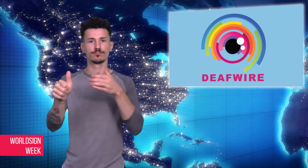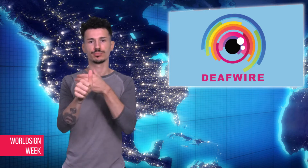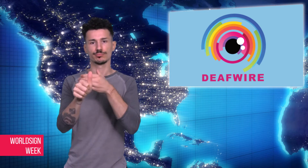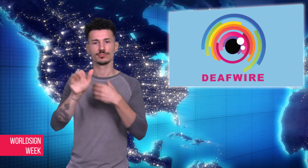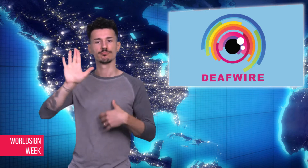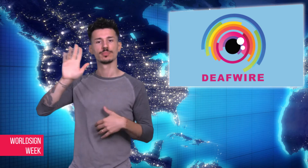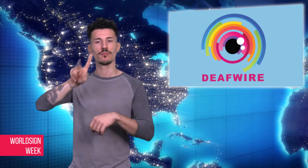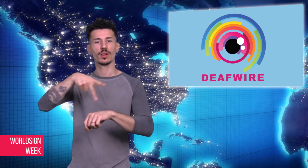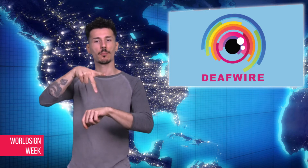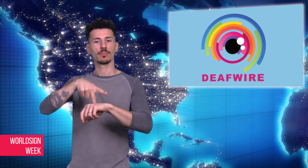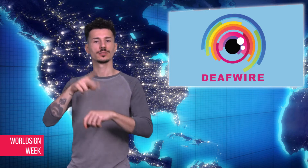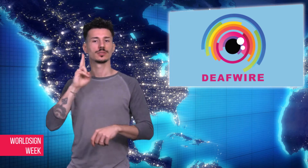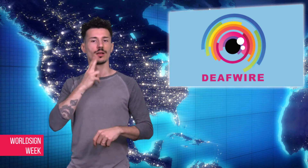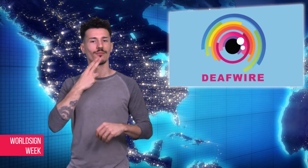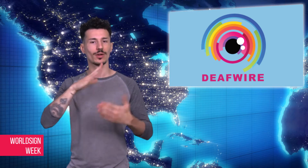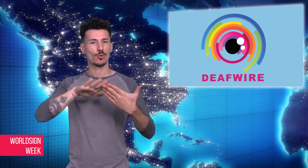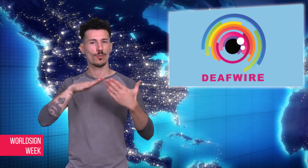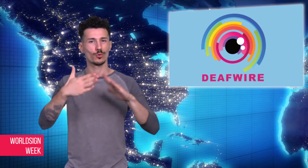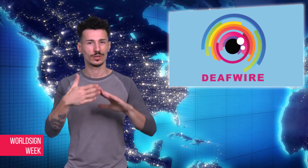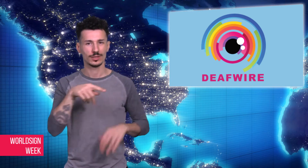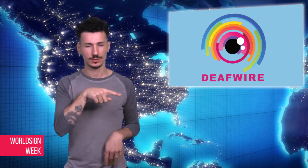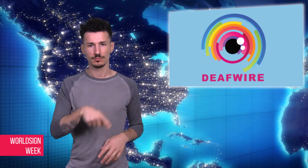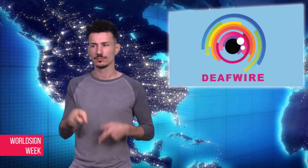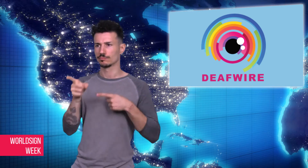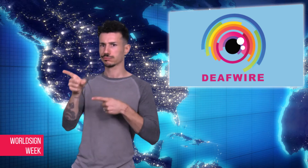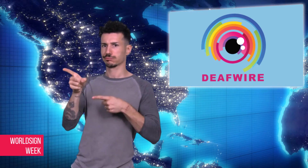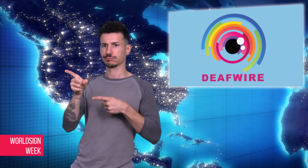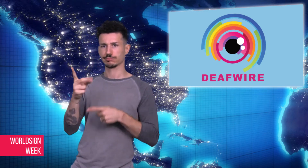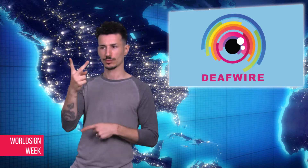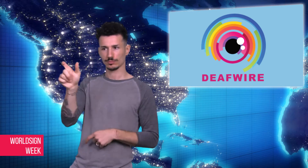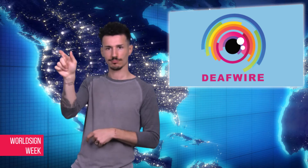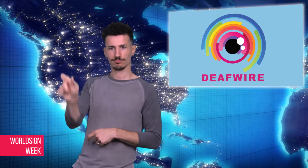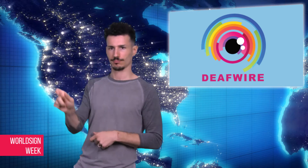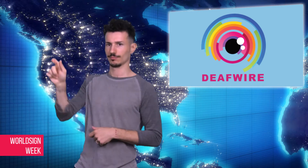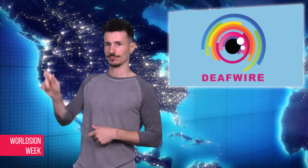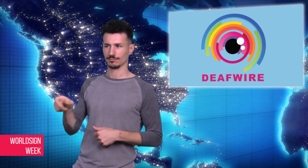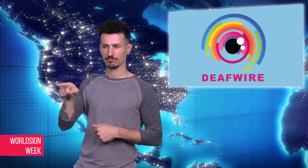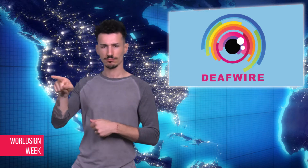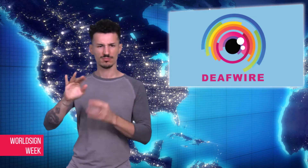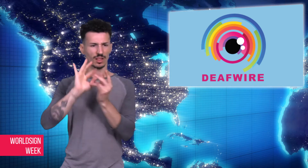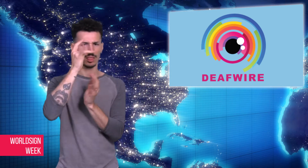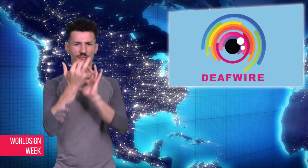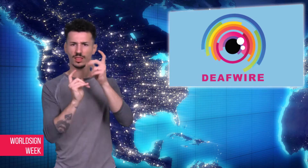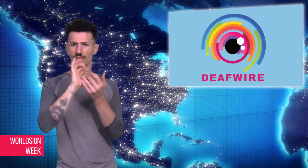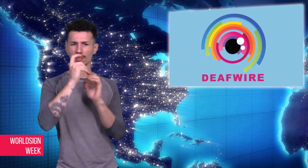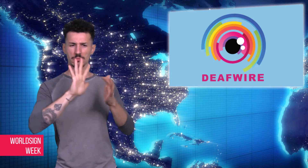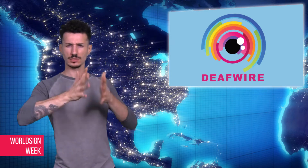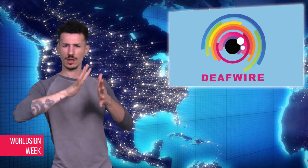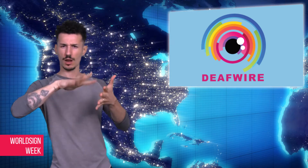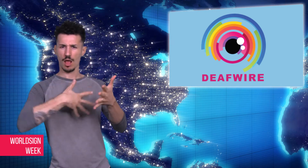community in the country, slammed Uson and Olivar for mocking the sign